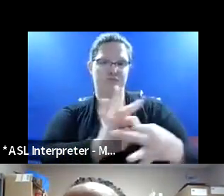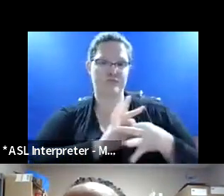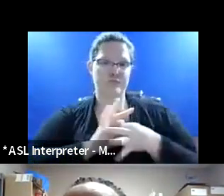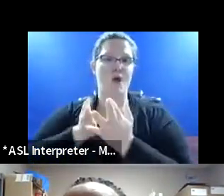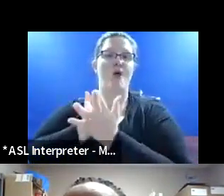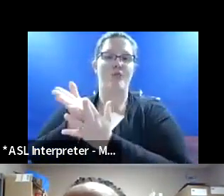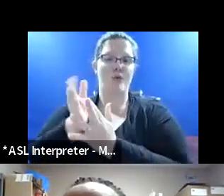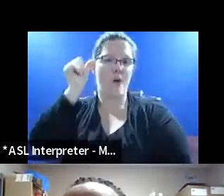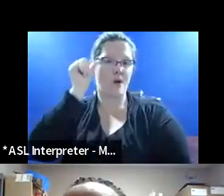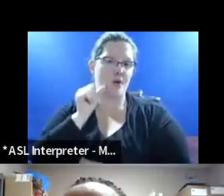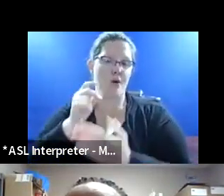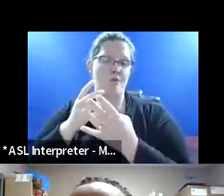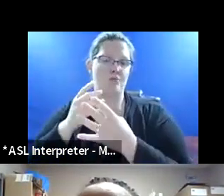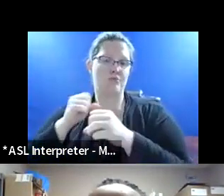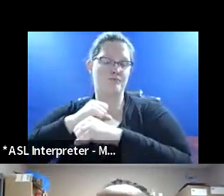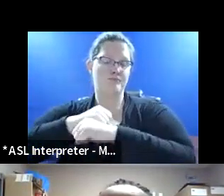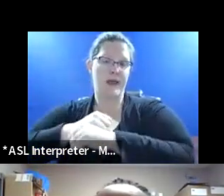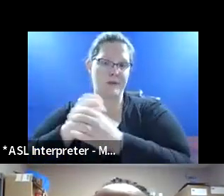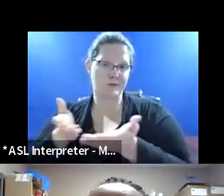ON THE FEDERAL SIDE, OBVIOUSLY, IN THE STATE PRISONS, WE HAVE CONNECTIONS WITH -- WELL IT WAS CALLED DPS BUT NOW IT'S CALLED ADULT CORRECTIONS BUT THEY HAVE BEEN A FANTASTIC LIAISON WITH US AND THE THIRTEEN PRISONS ON THE STATE PRISONS THAT WERE GOING INTO IN ORDER FOR US TO BUILD THAT RELATIONSHIP.